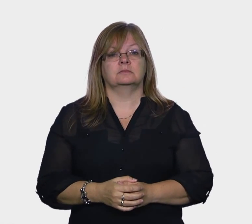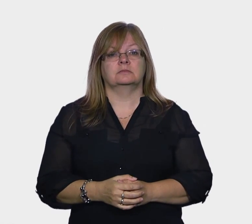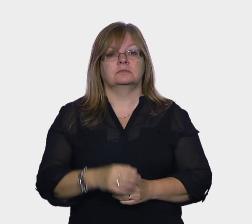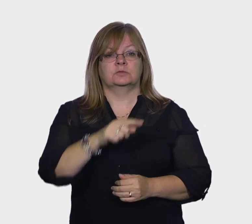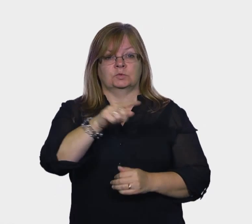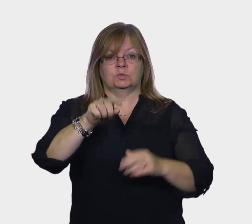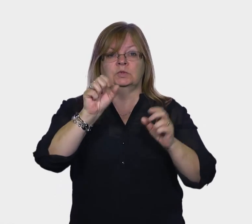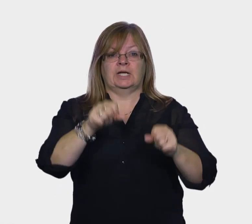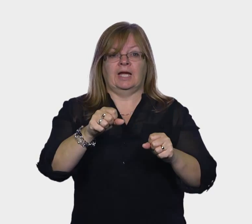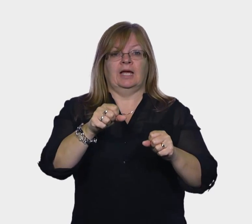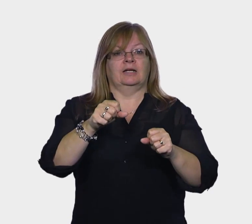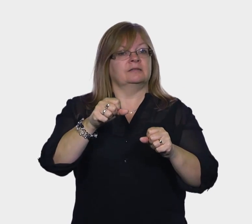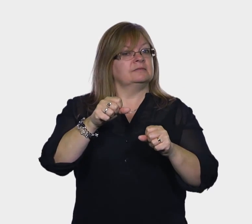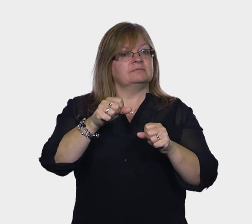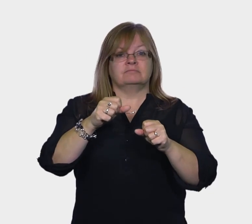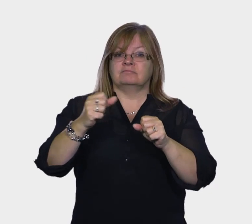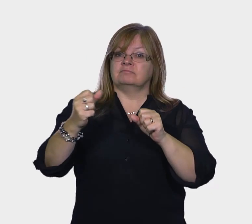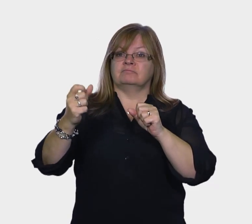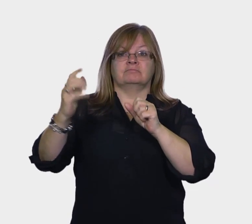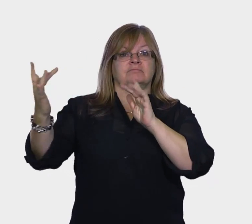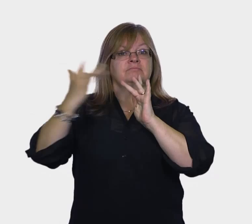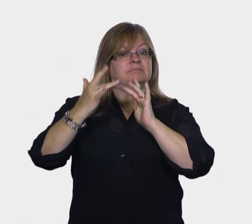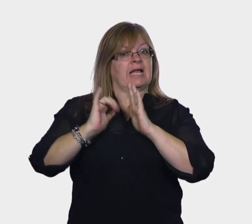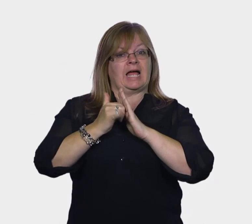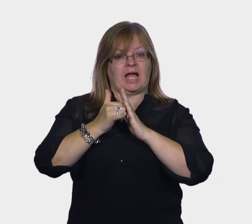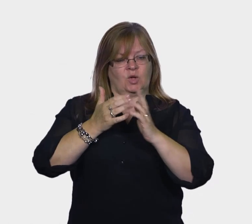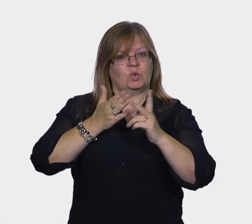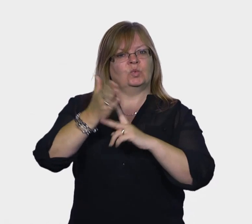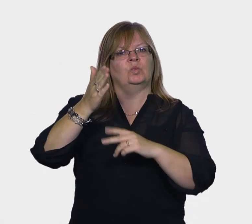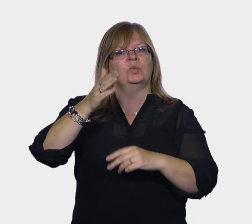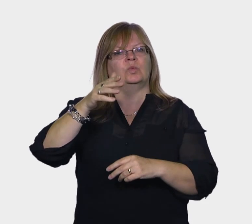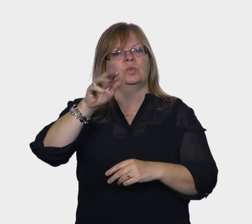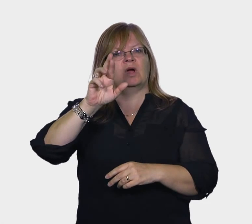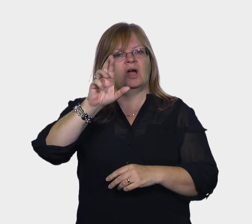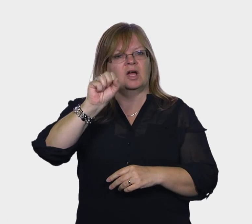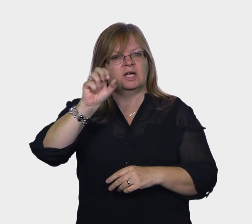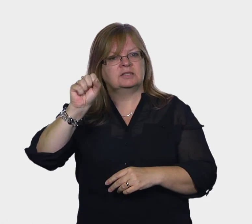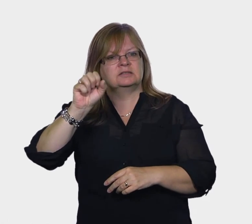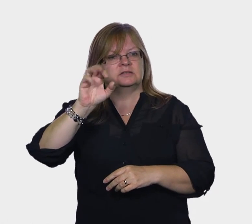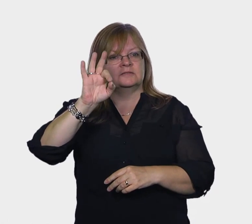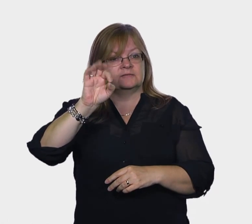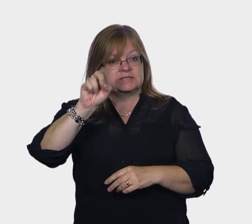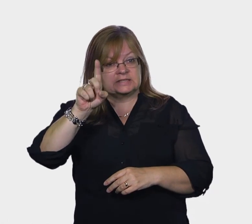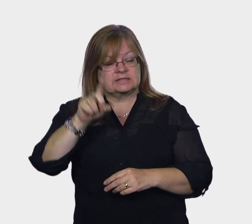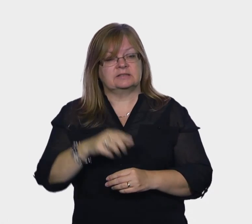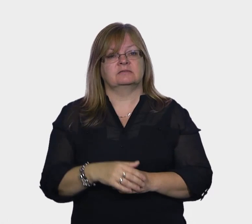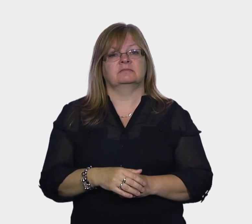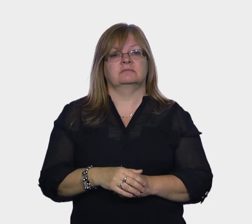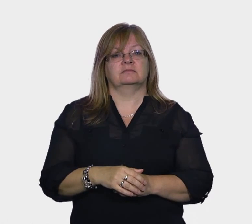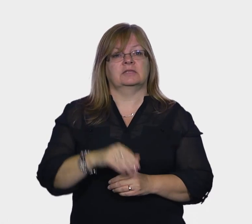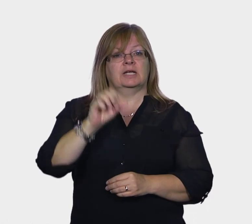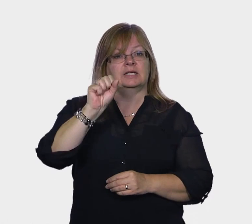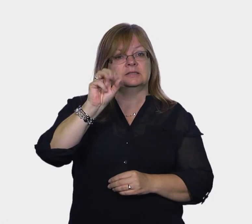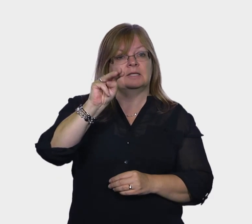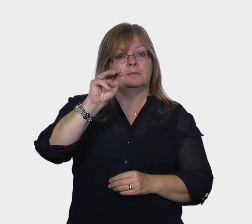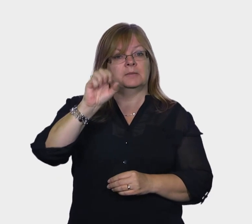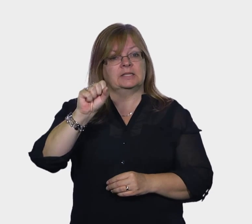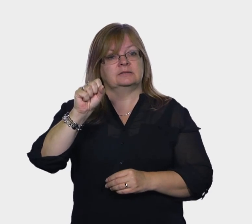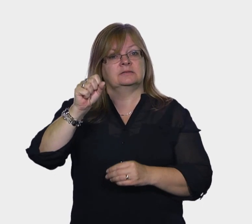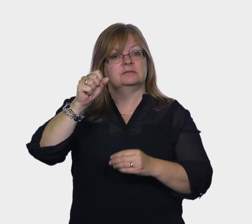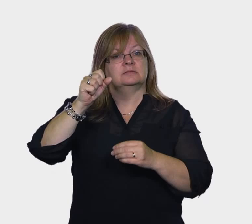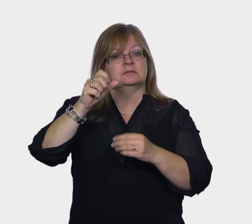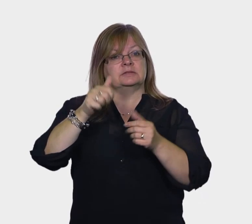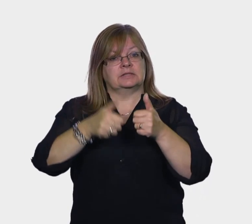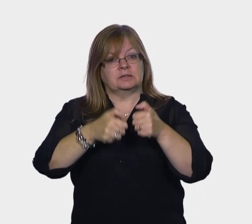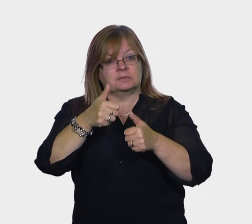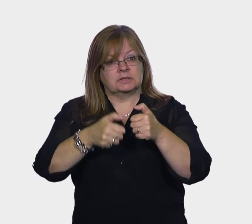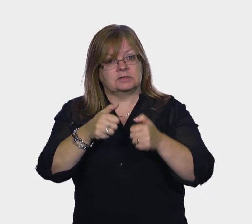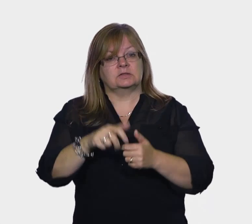You can receive them by RSS feed, SMS text messaging,